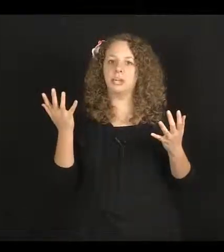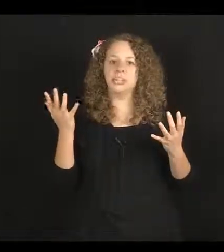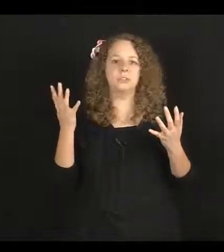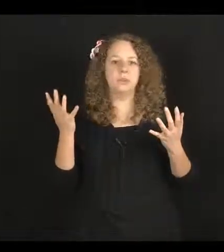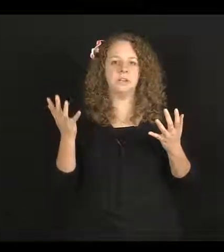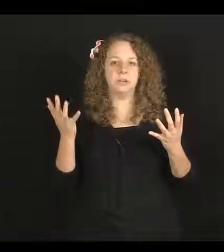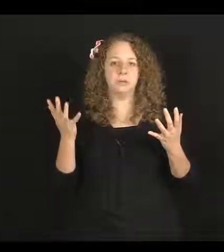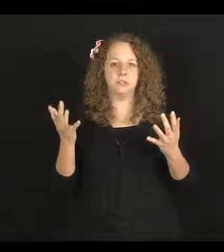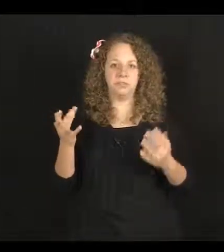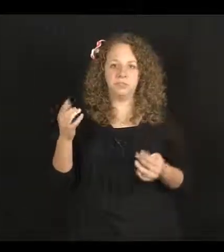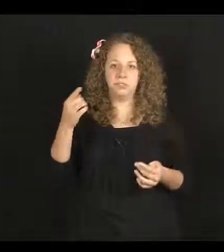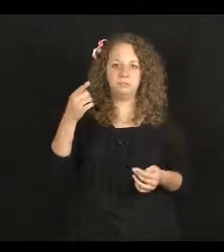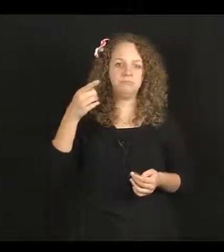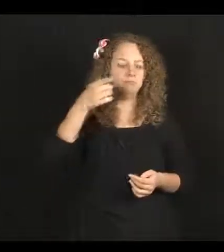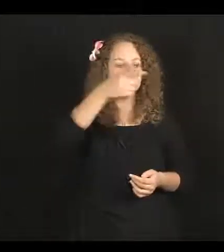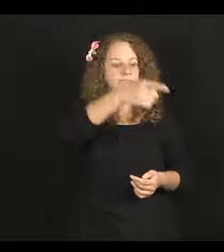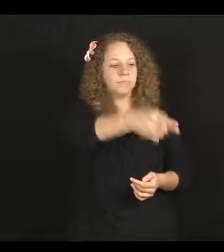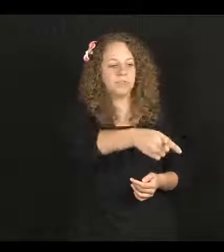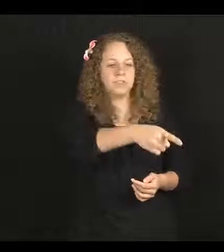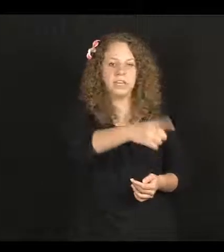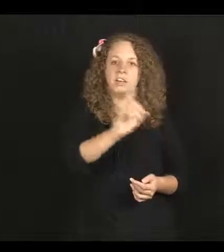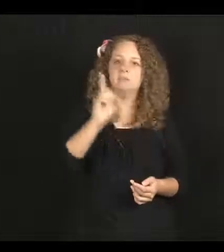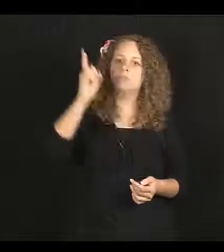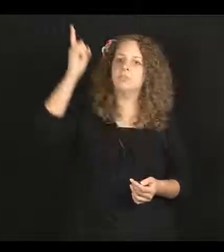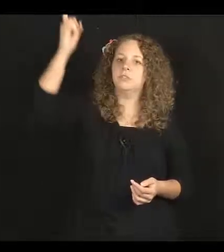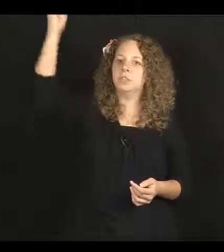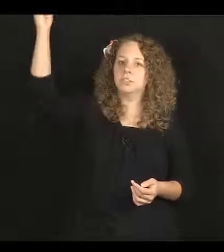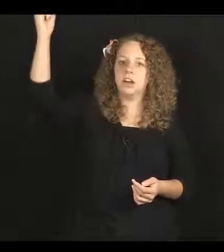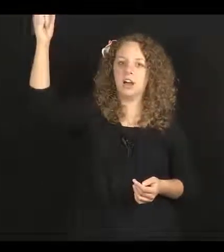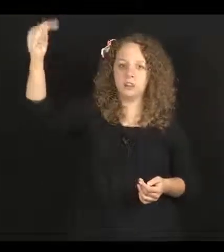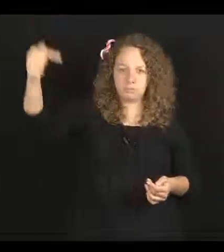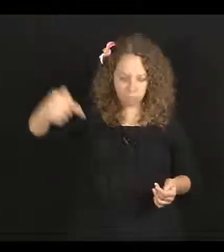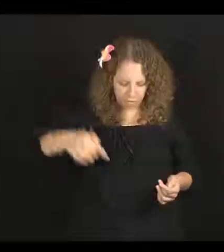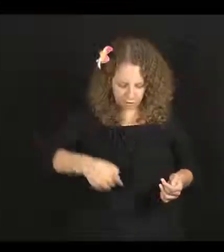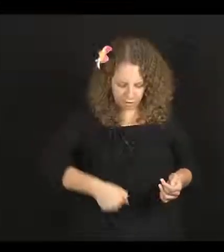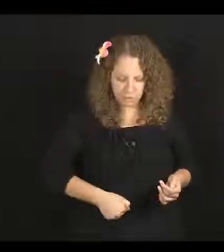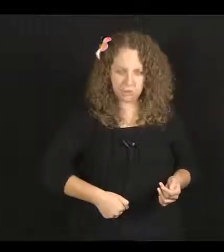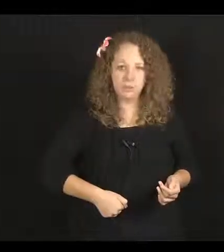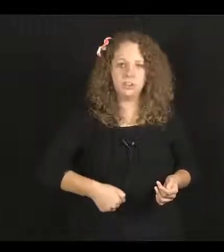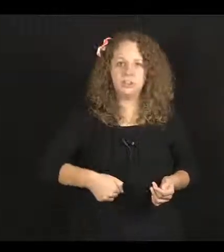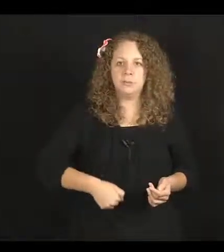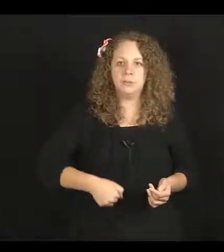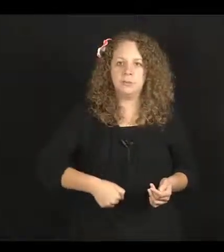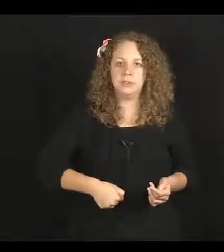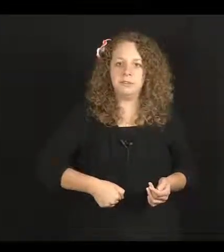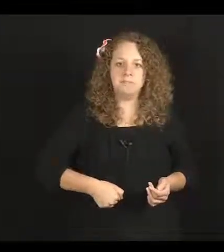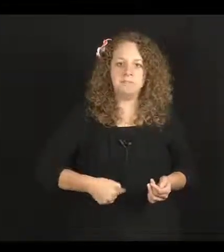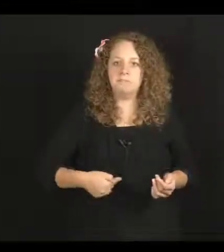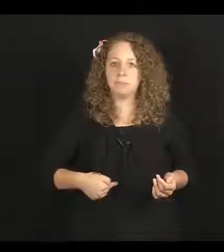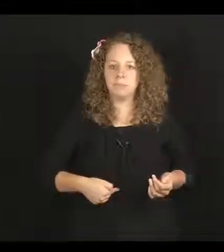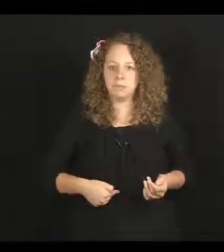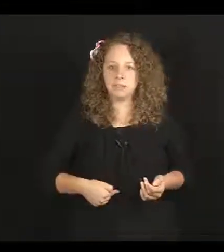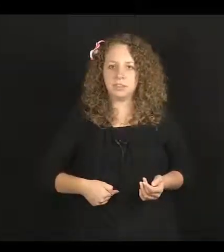referring to … over there … referring to God … referring to the baby in my stomach that it talks